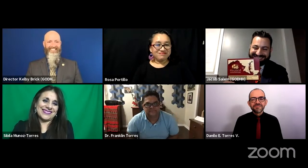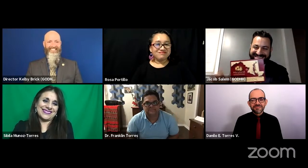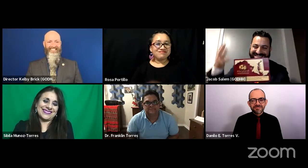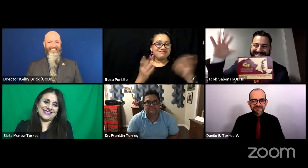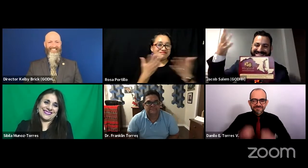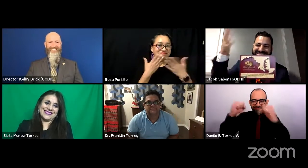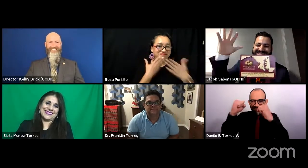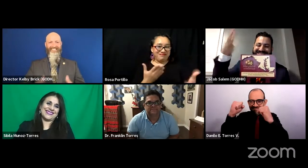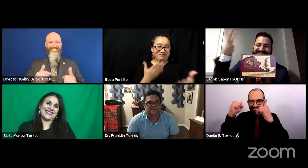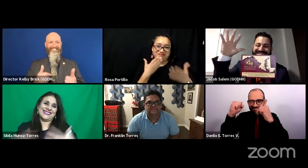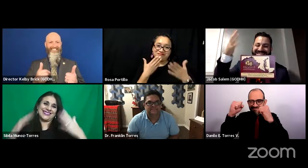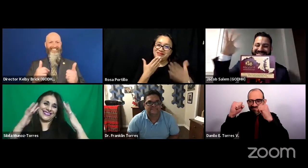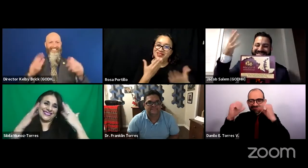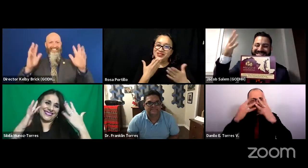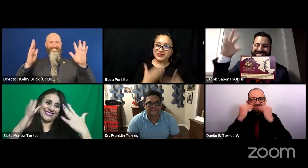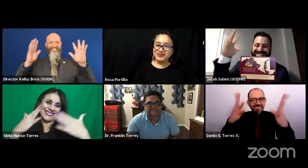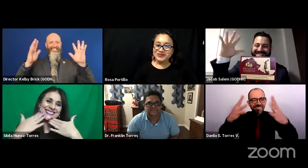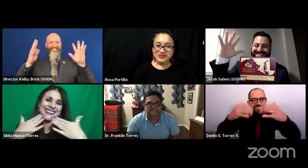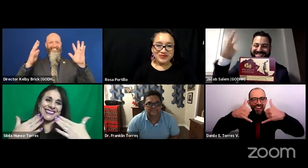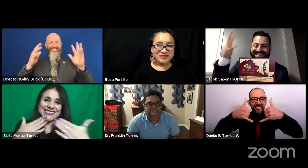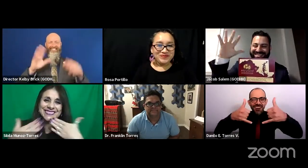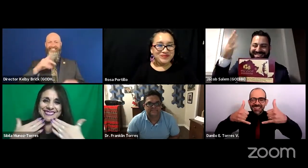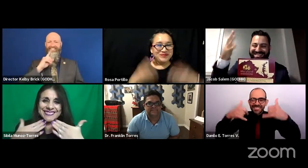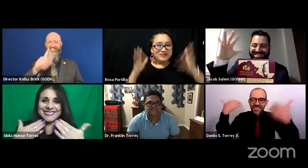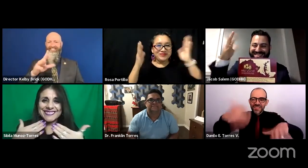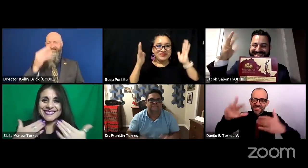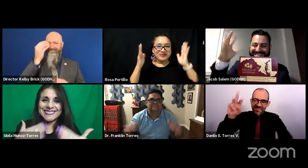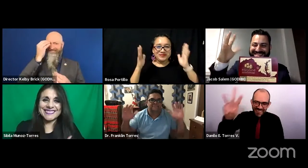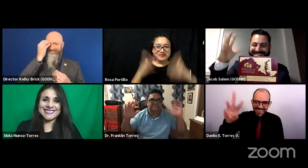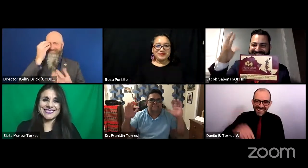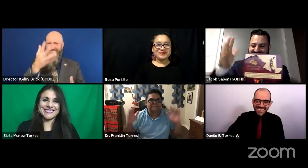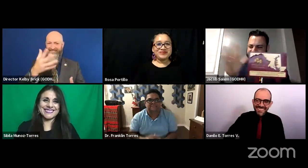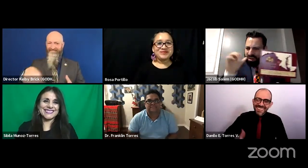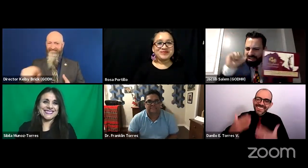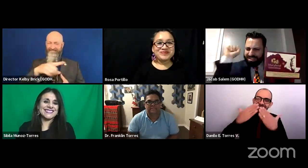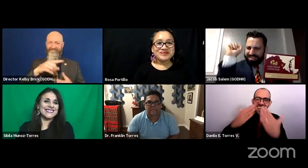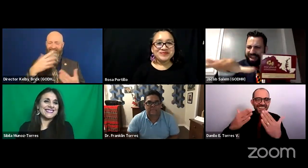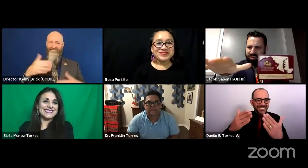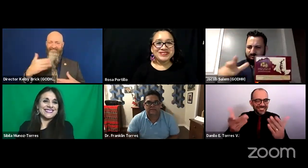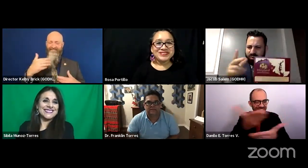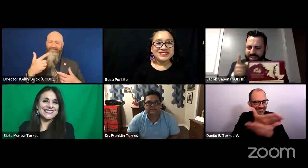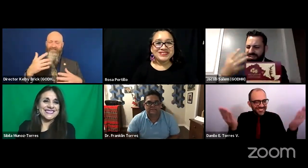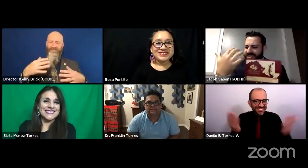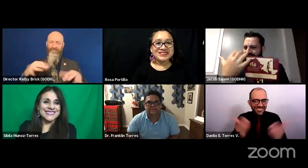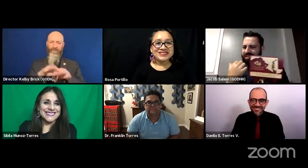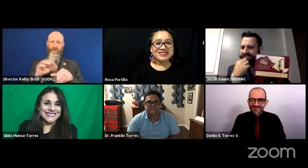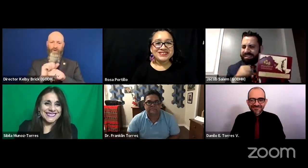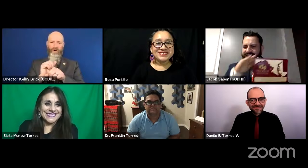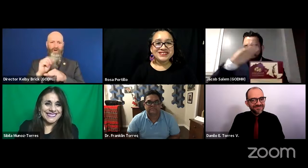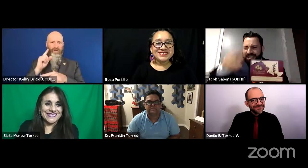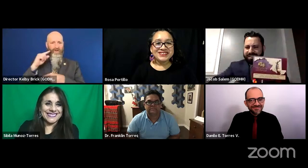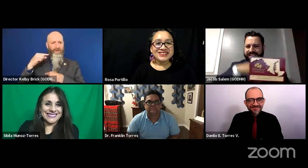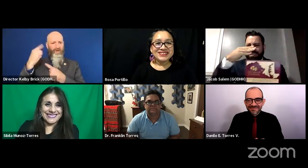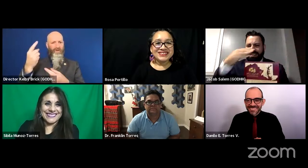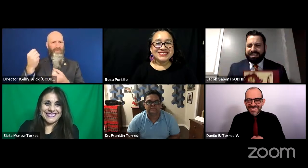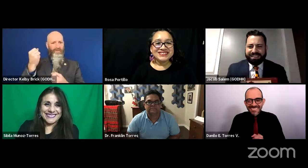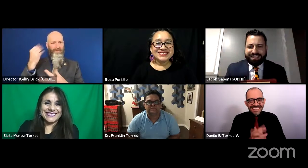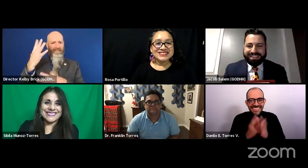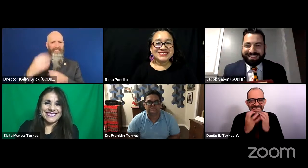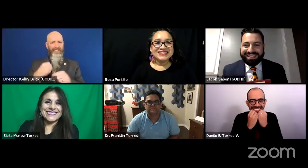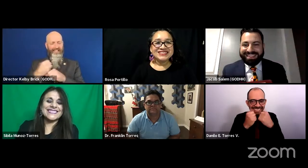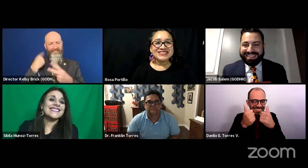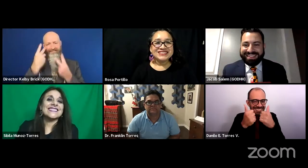our organization and the work we're doing. KELBY BRICK: Thank all of you. It's very important